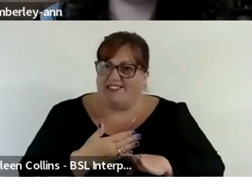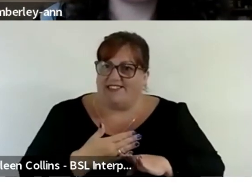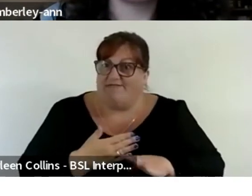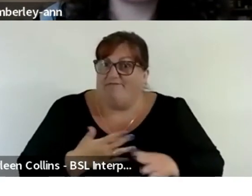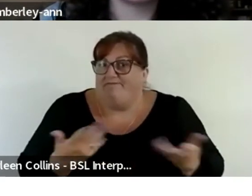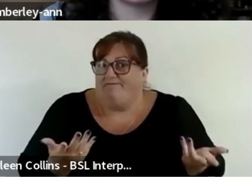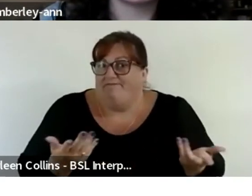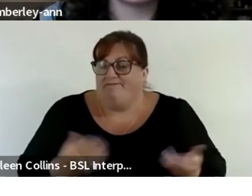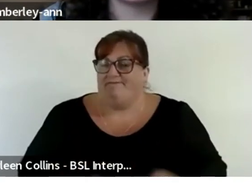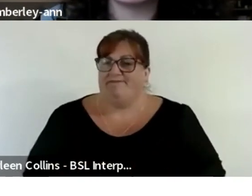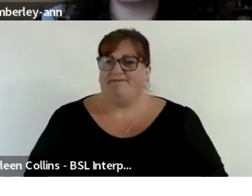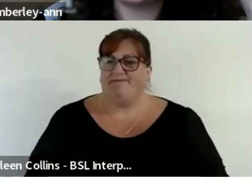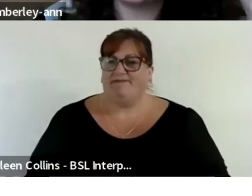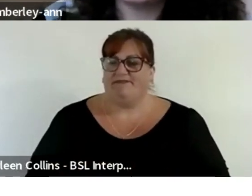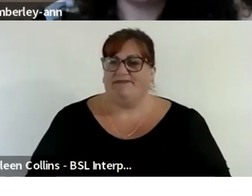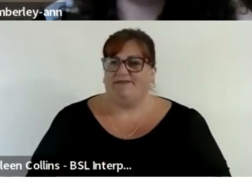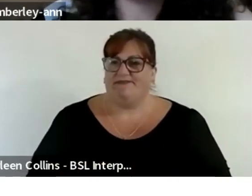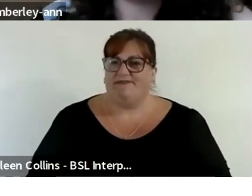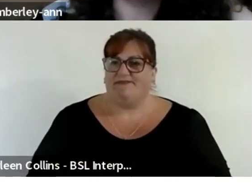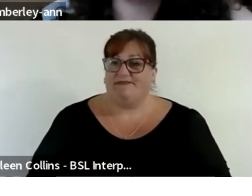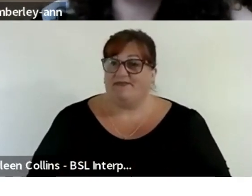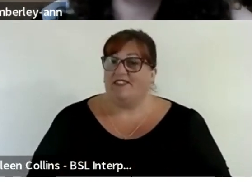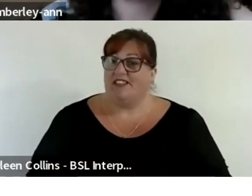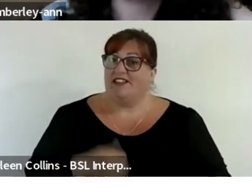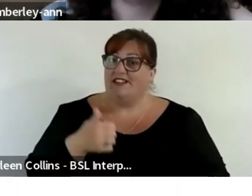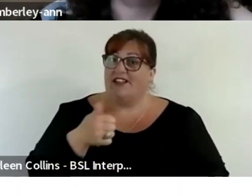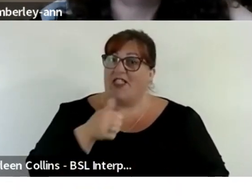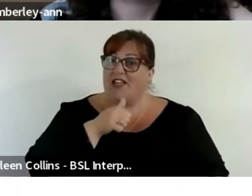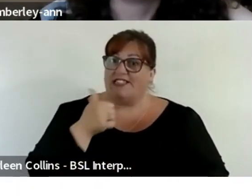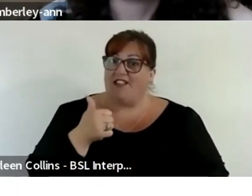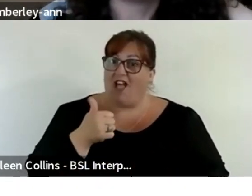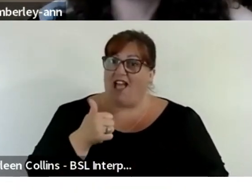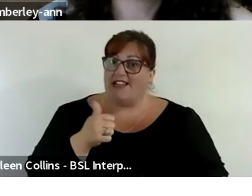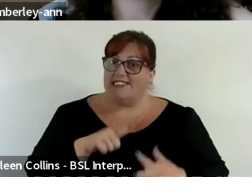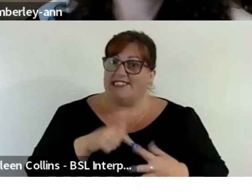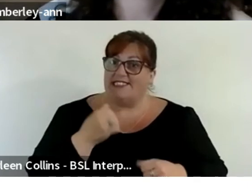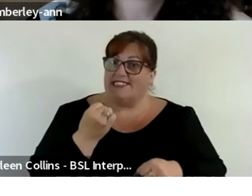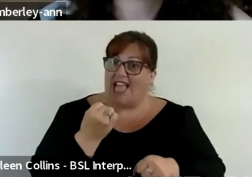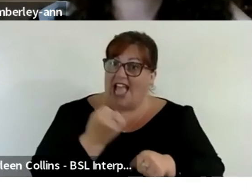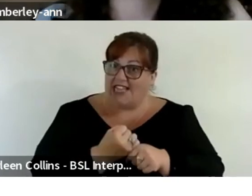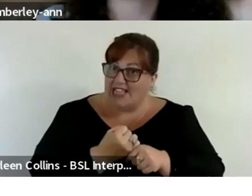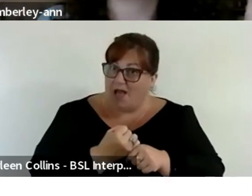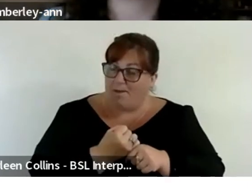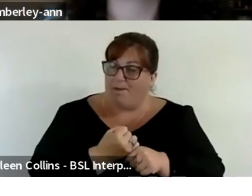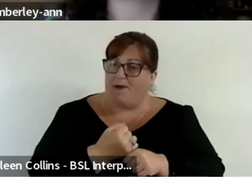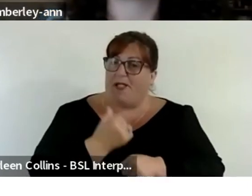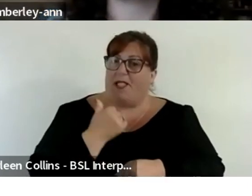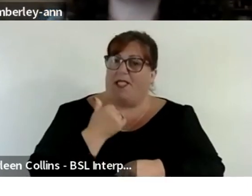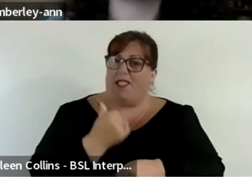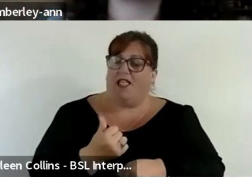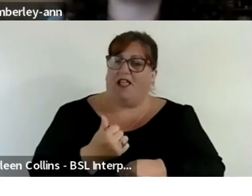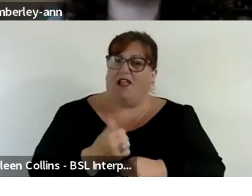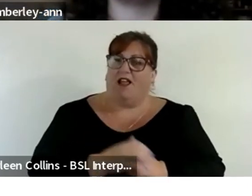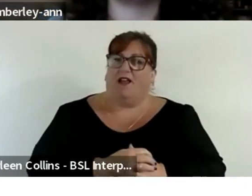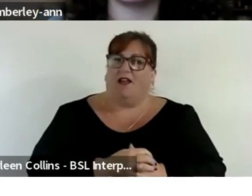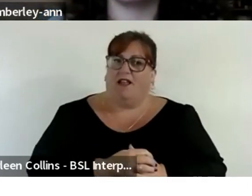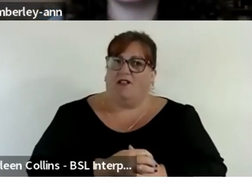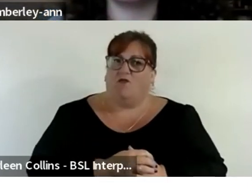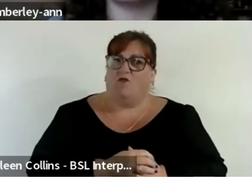That hes a a really nice example of , kind of, to come back to the ethos of what we are trying to do around